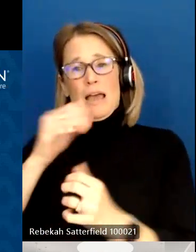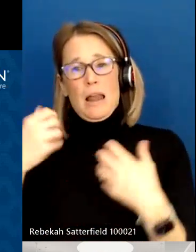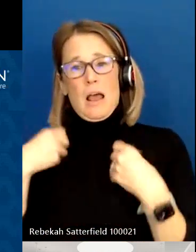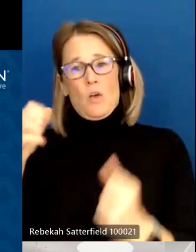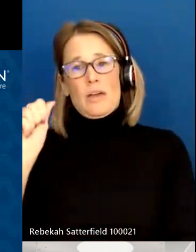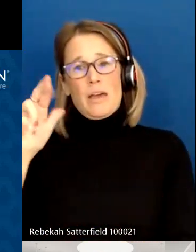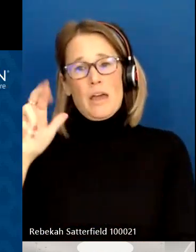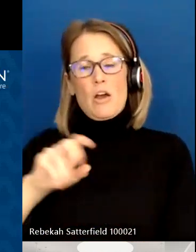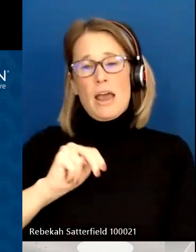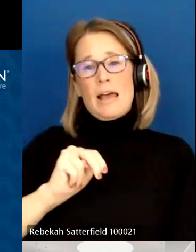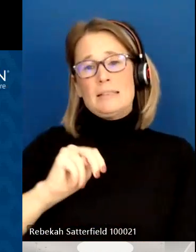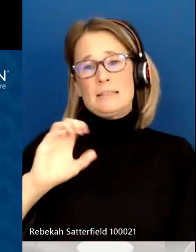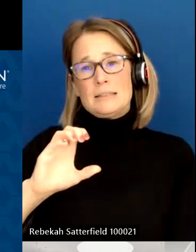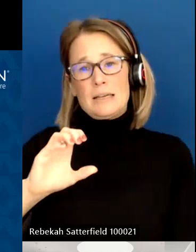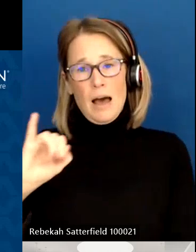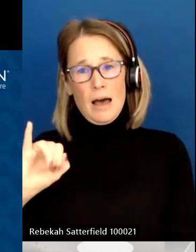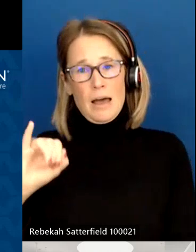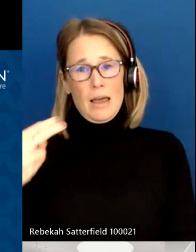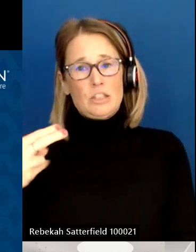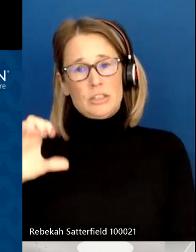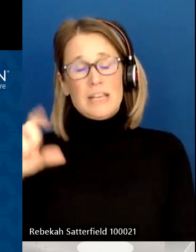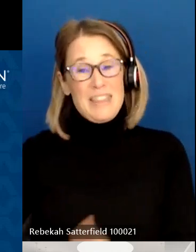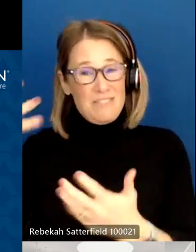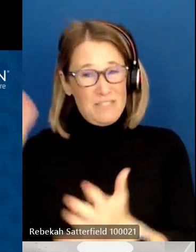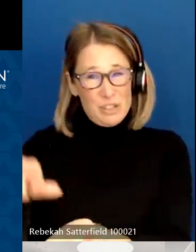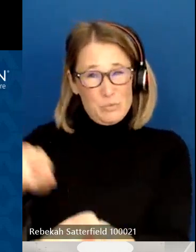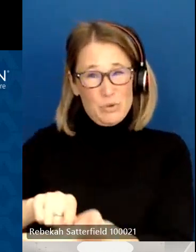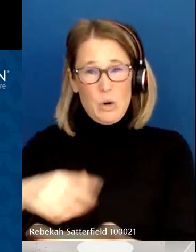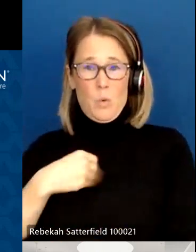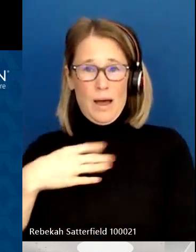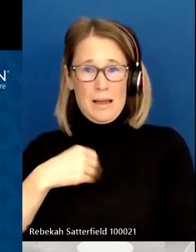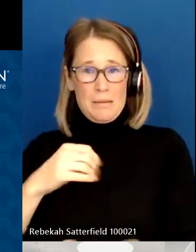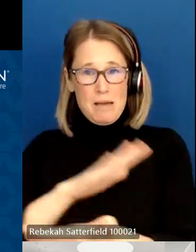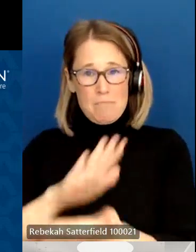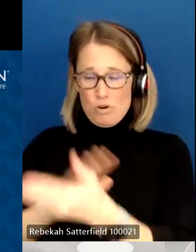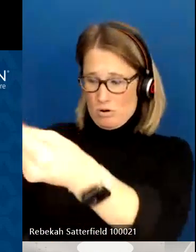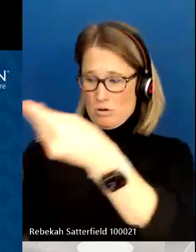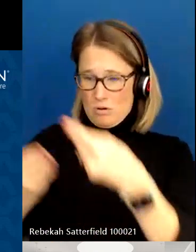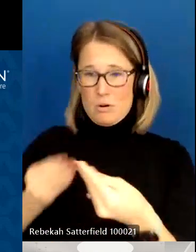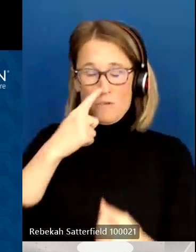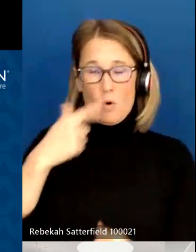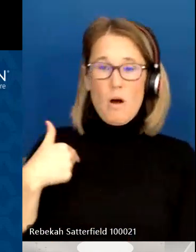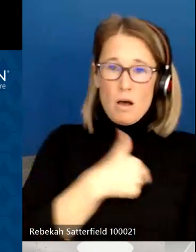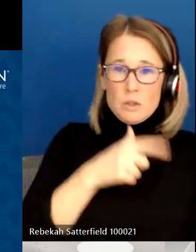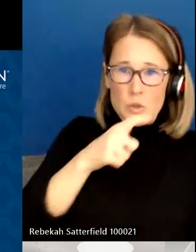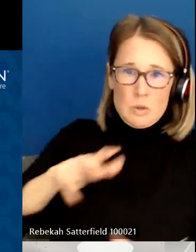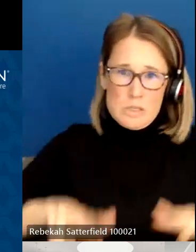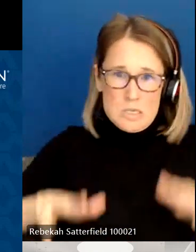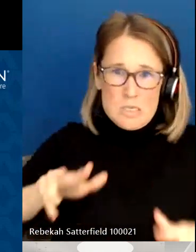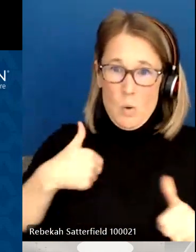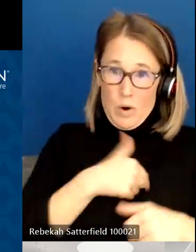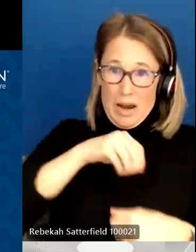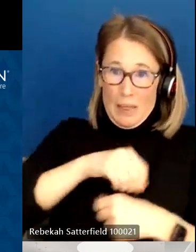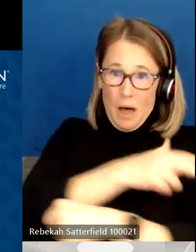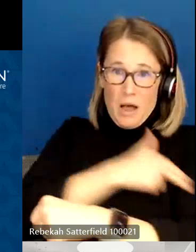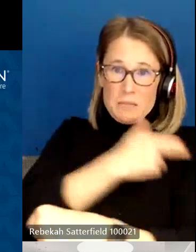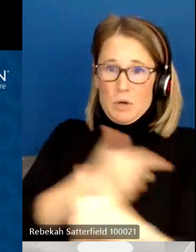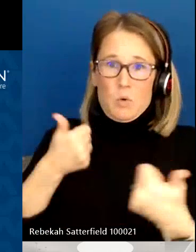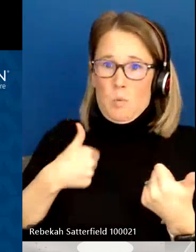a white paper for those of us that are in the hospital trying to kind of evaluate uh vendors